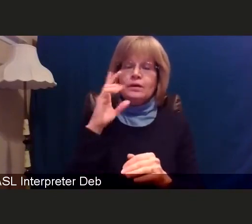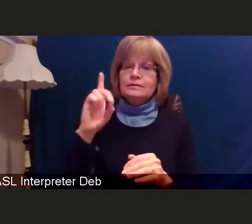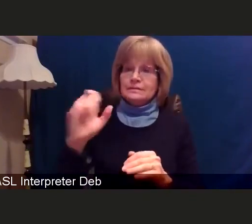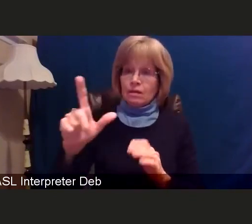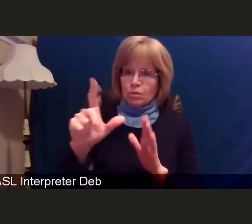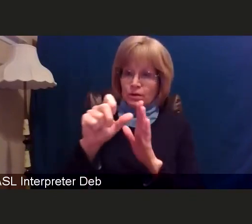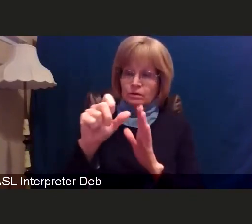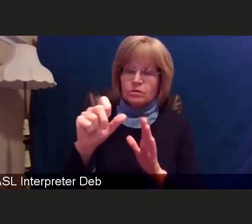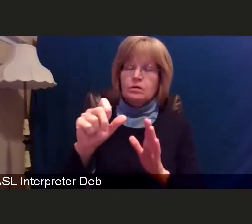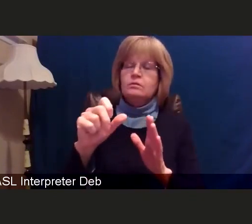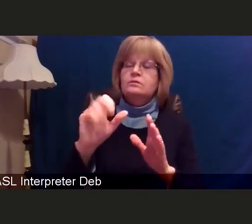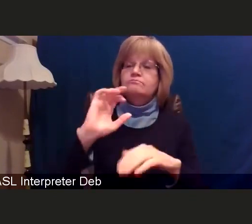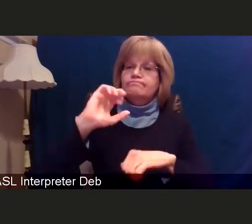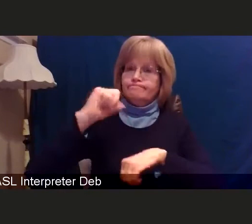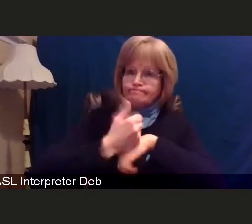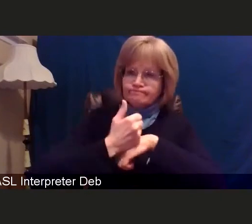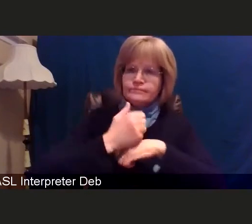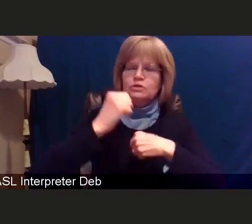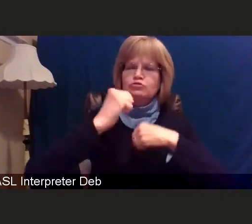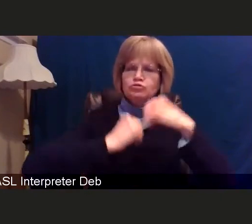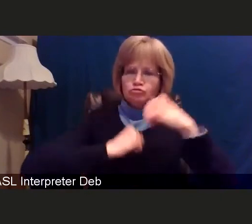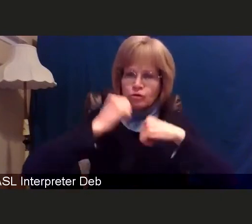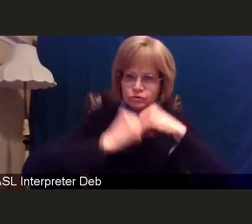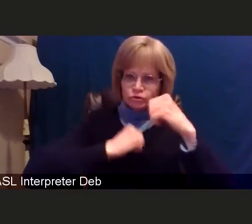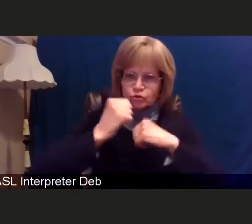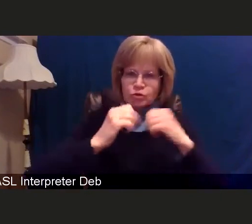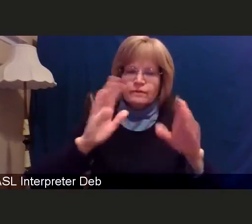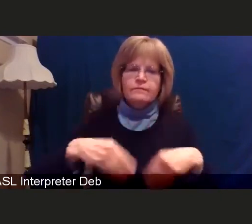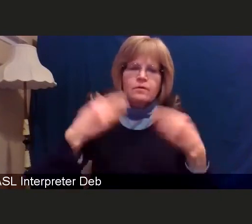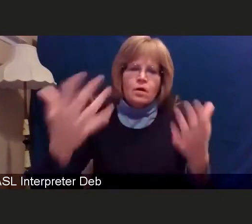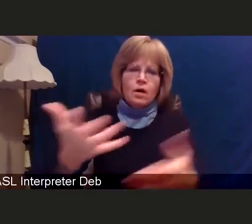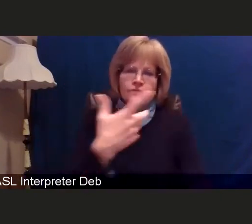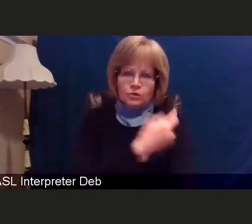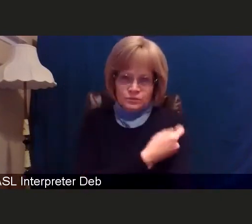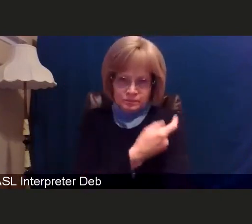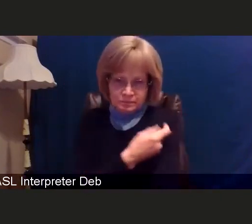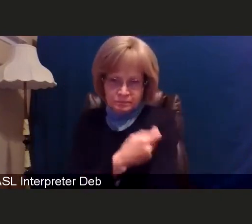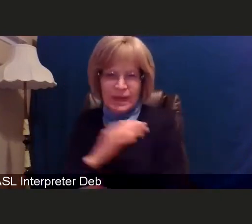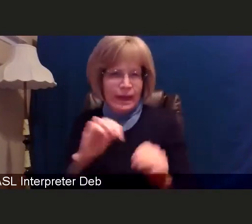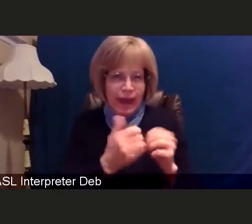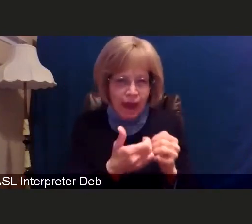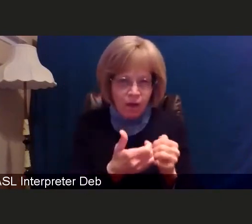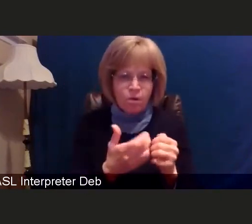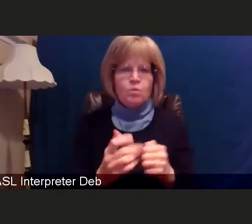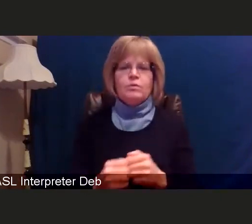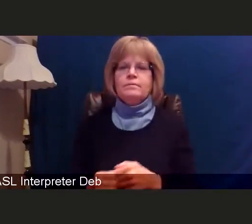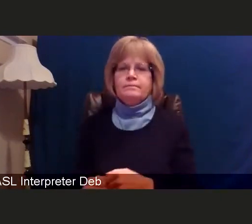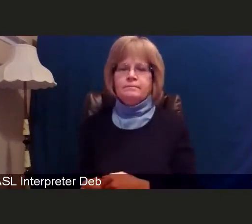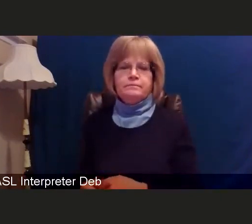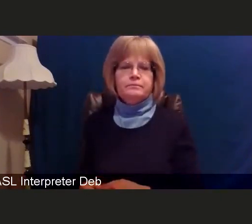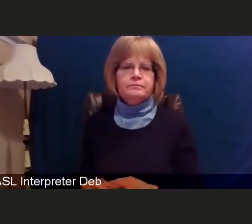of how and how we can offer vaccine to our community. I do wanna talk about numbers for a second